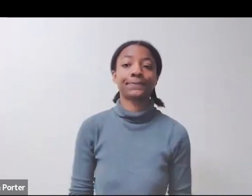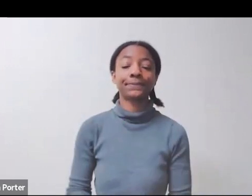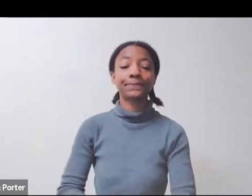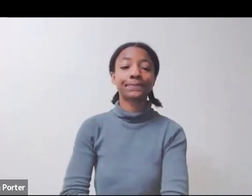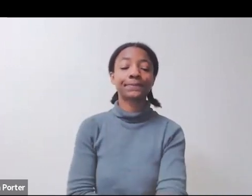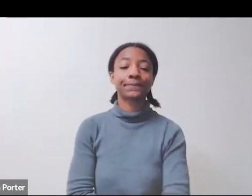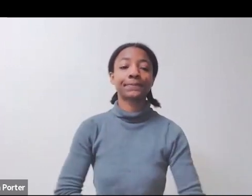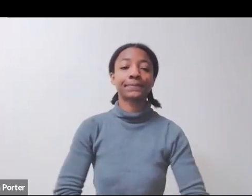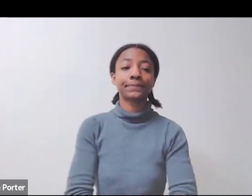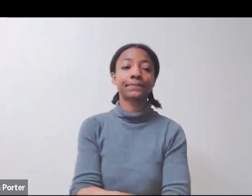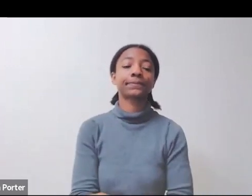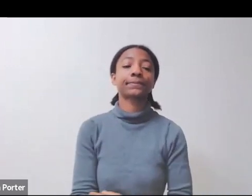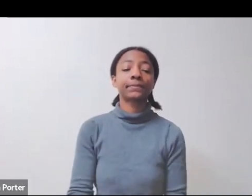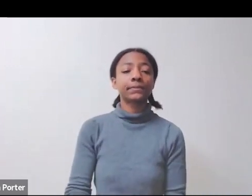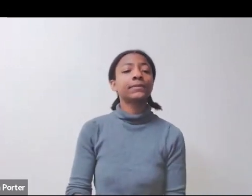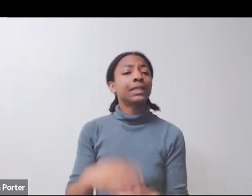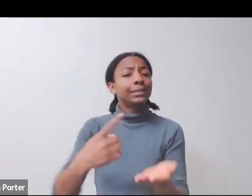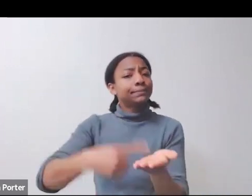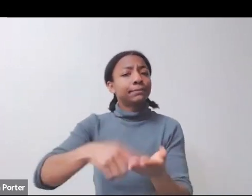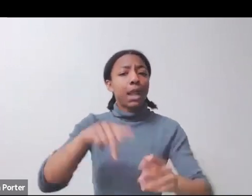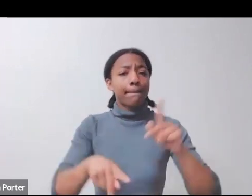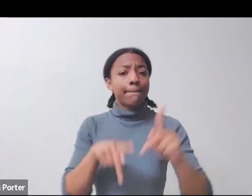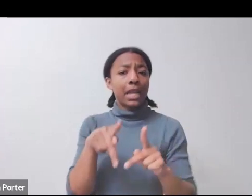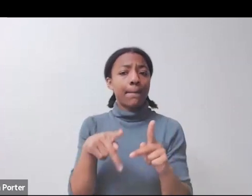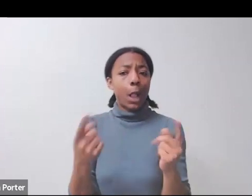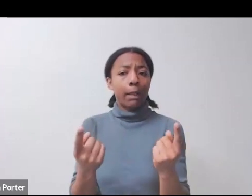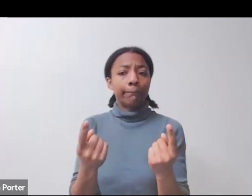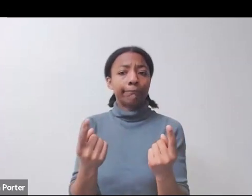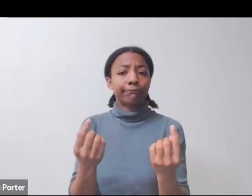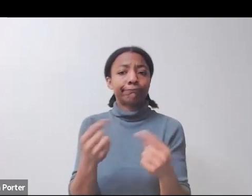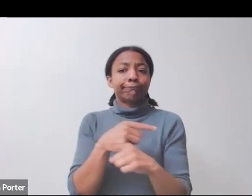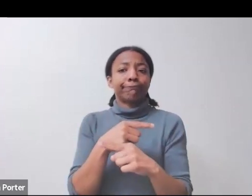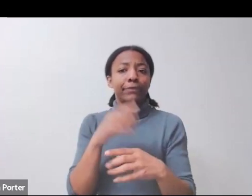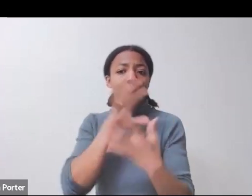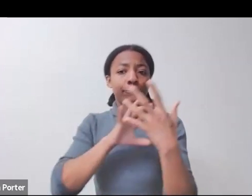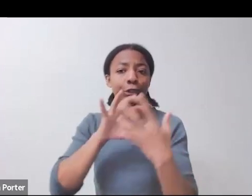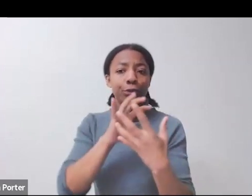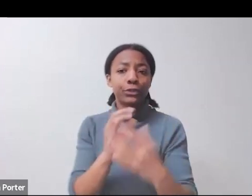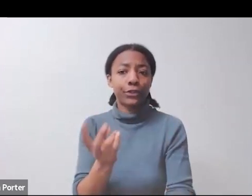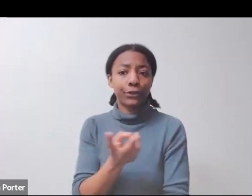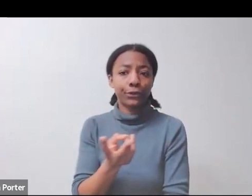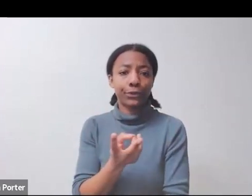I like to point out that oftentimes people get these confused. In this context, I'm not talking about teaching accessibly. In other words, teaching so that students